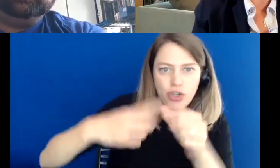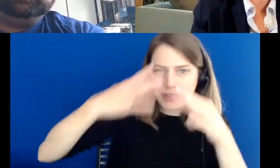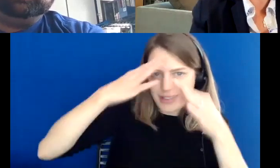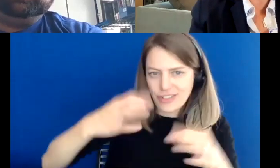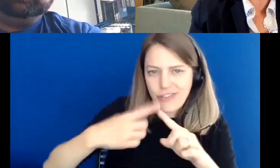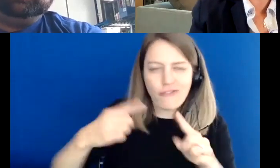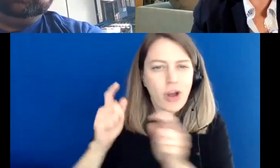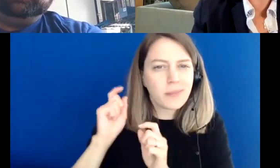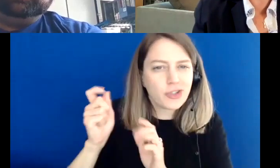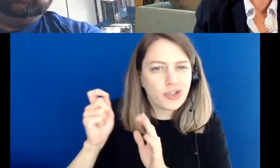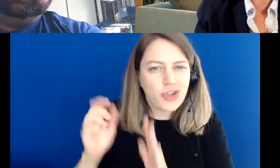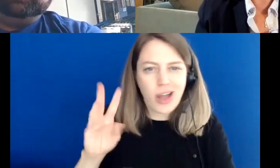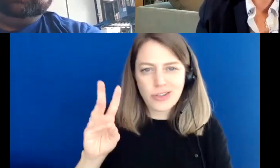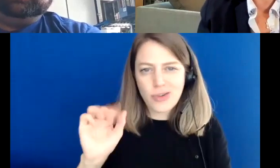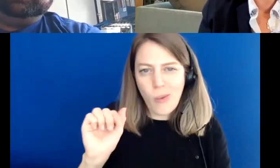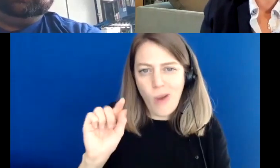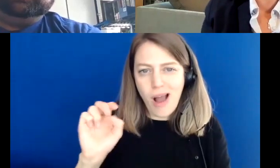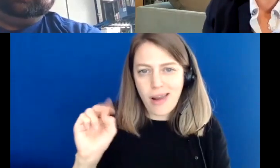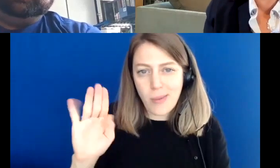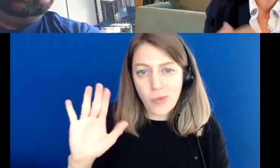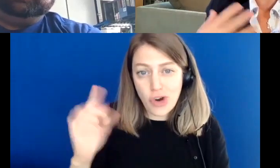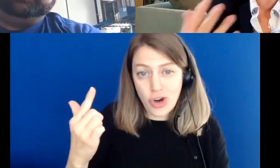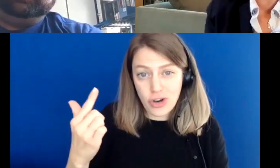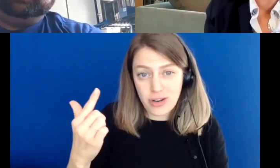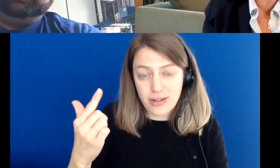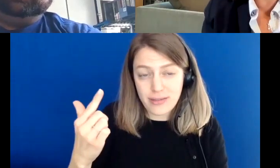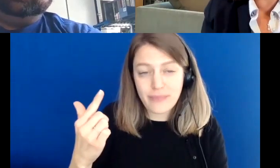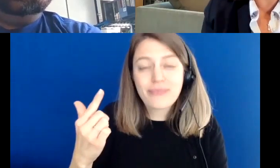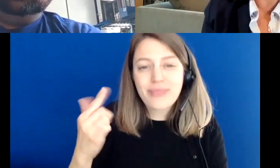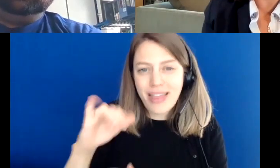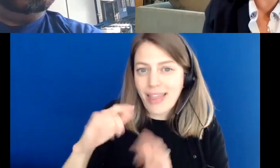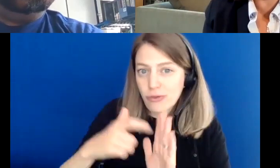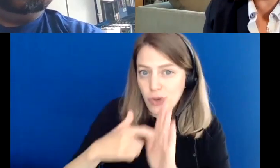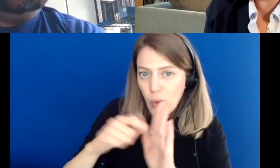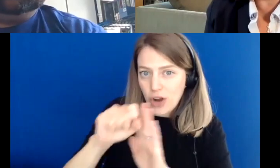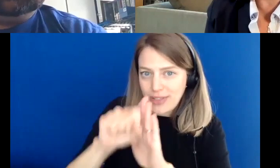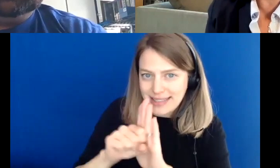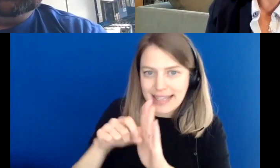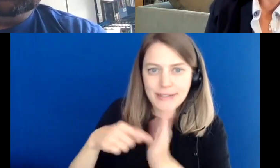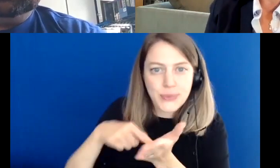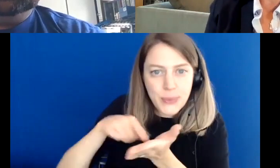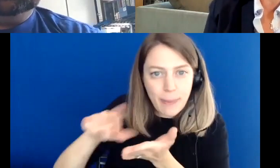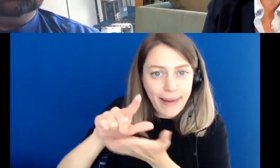actually required the state to pay legal fees.